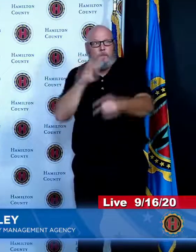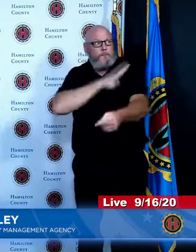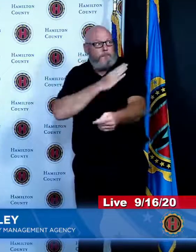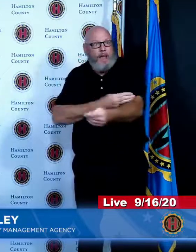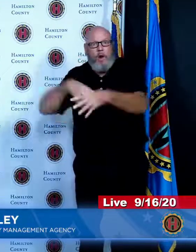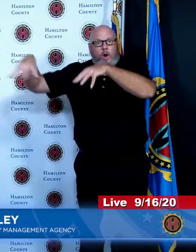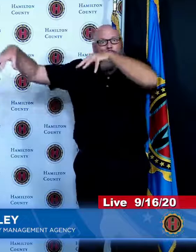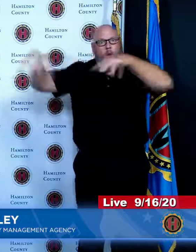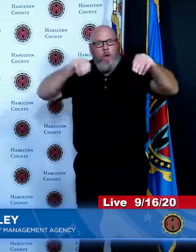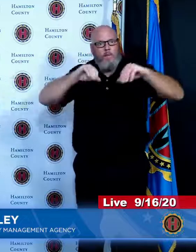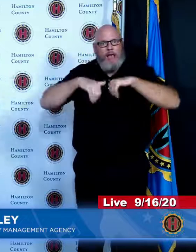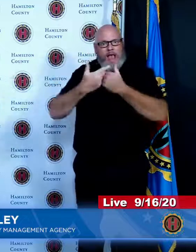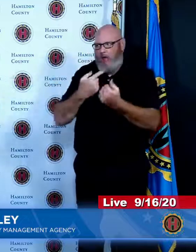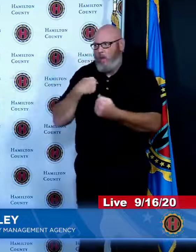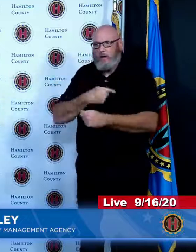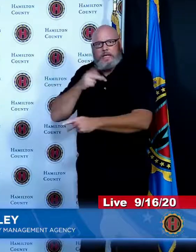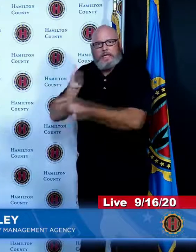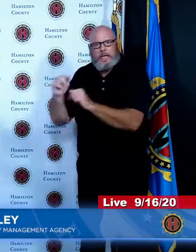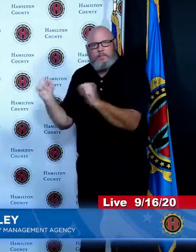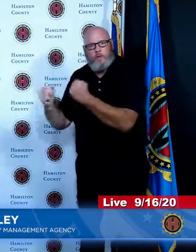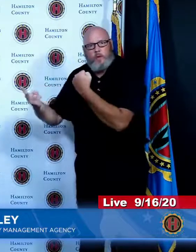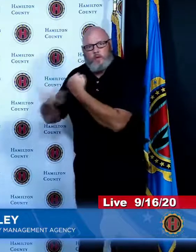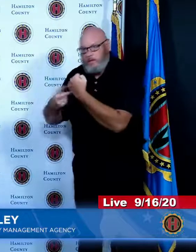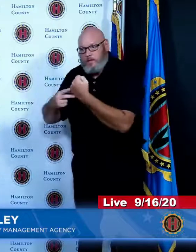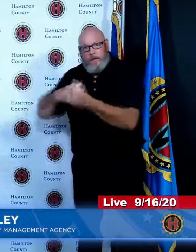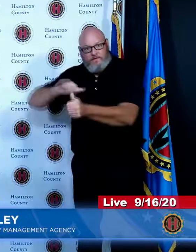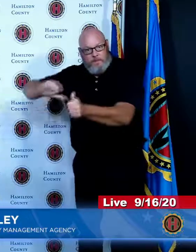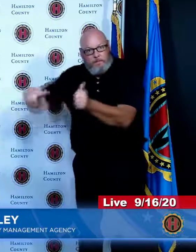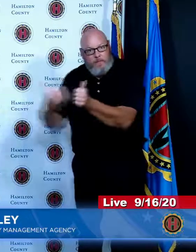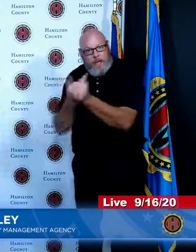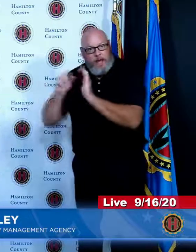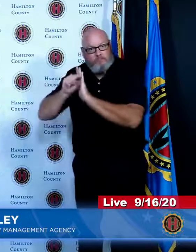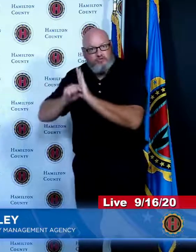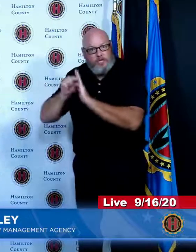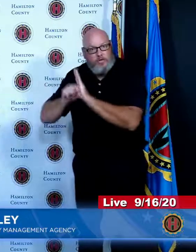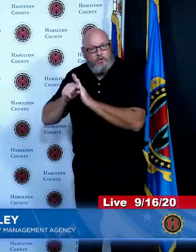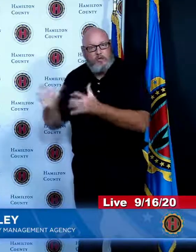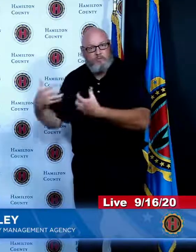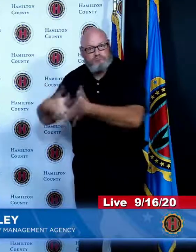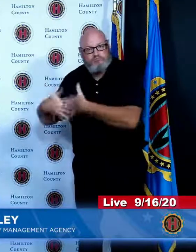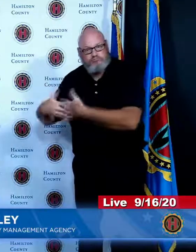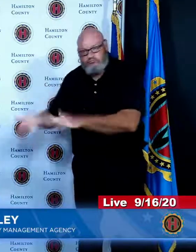that anything we can think of now as Dr Feagins said to be as prepared as